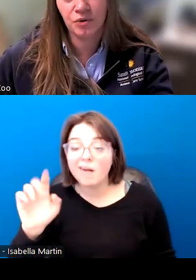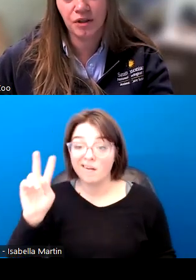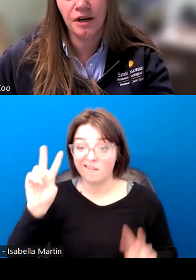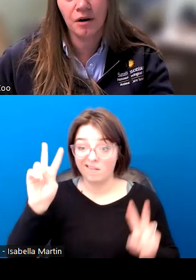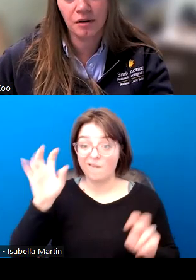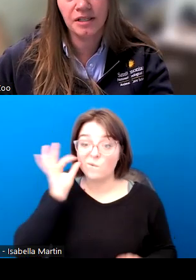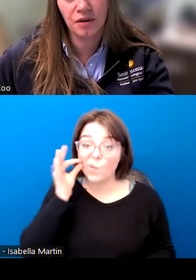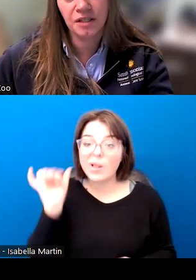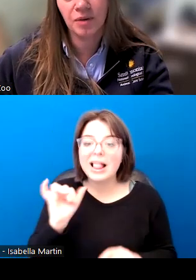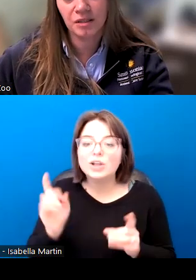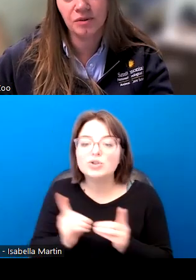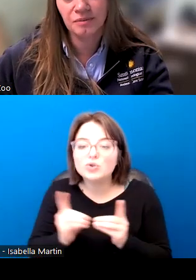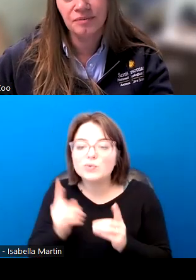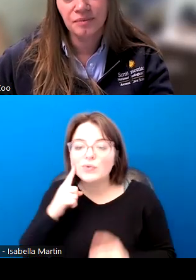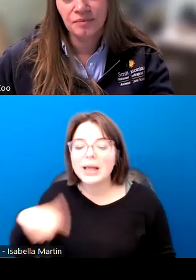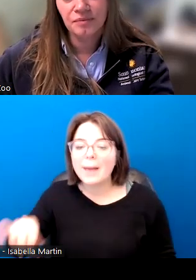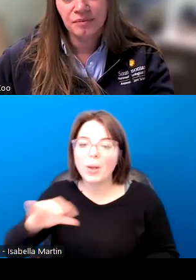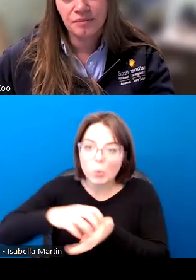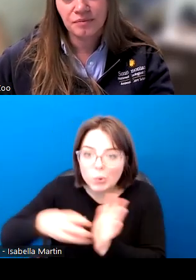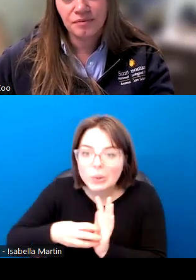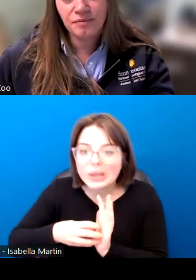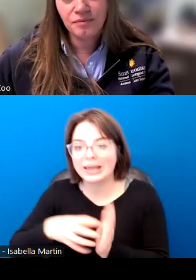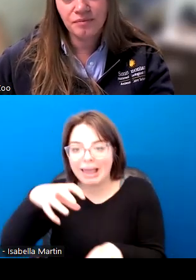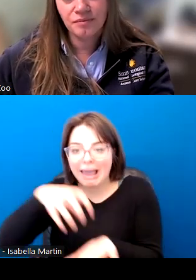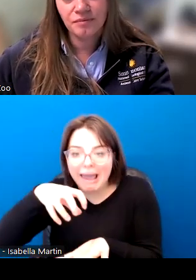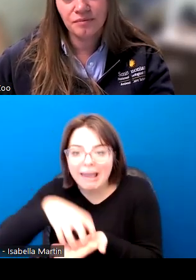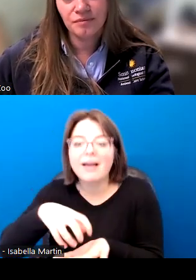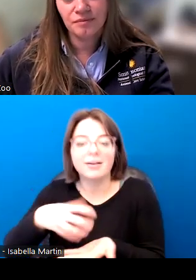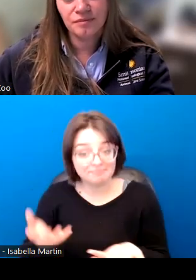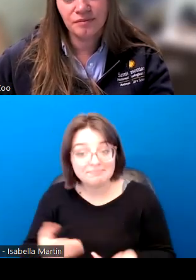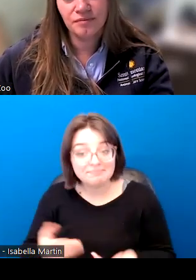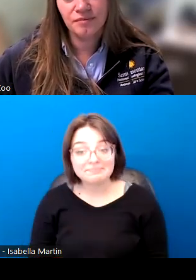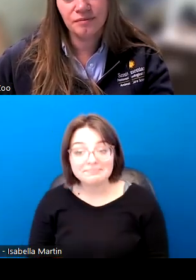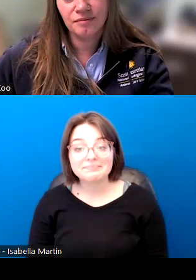sure that they are as healthy as possible. >>Shellie: We had a lot of people in the chat say that so far this